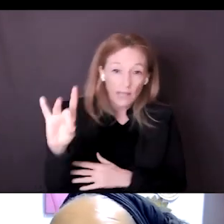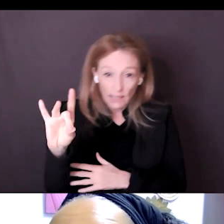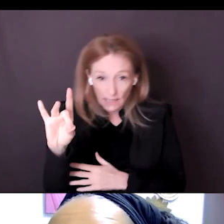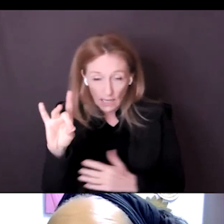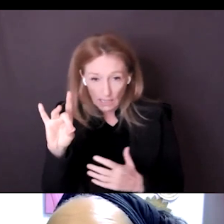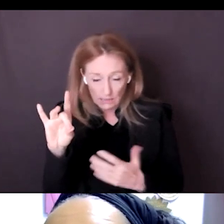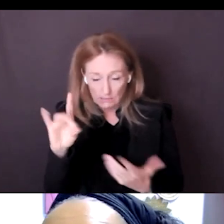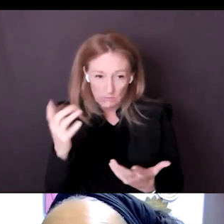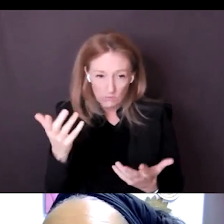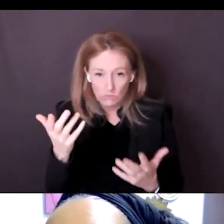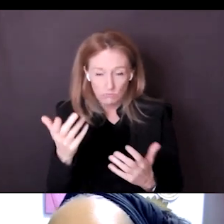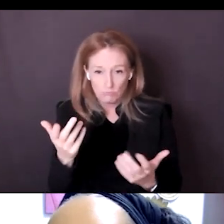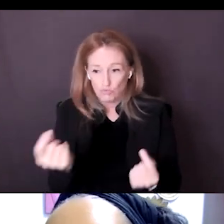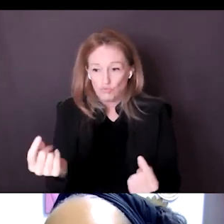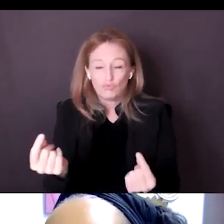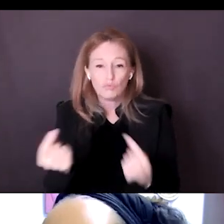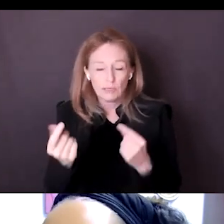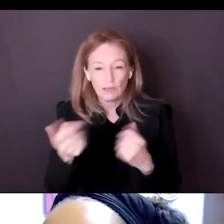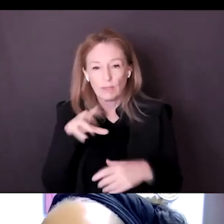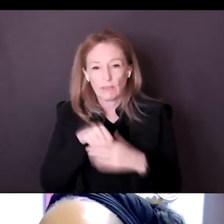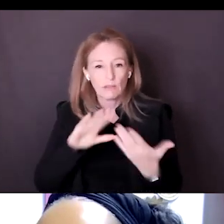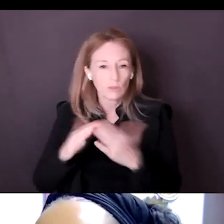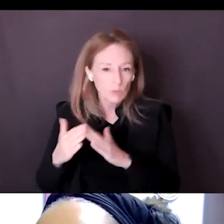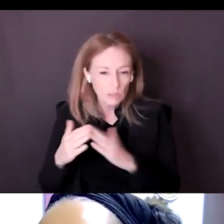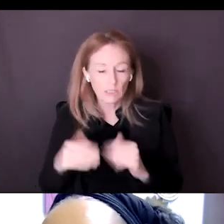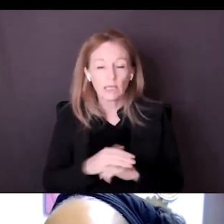BE USED IN THE COMMUNITY AND ALSO, HOW CAN THEY USE 988 AND